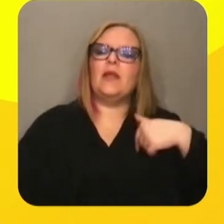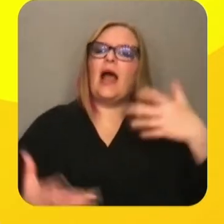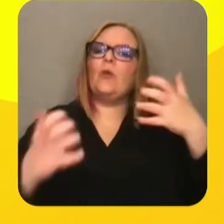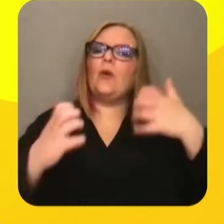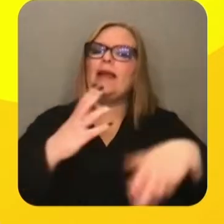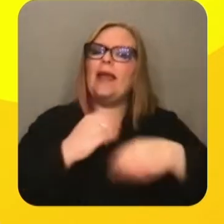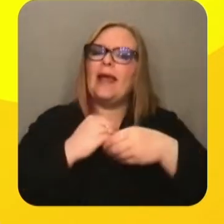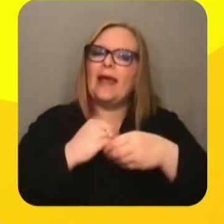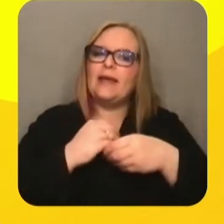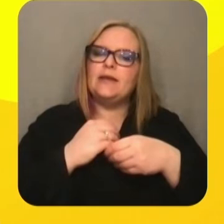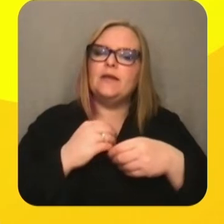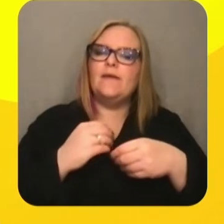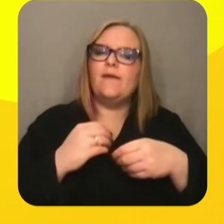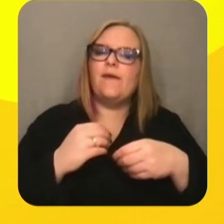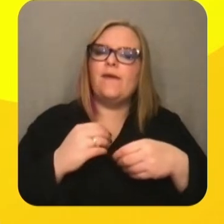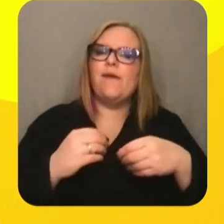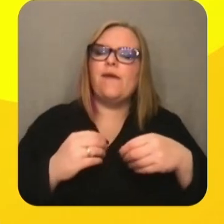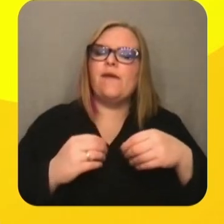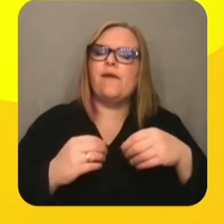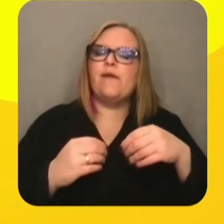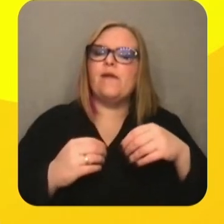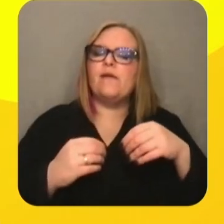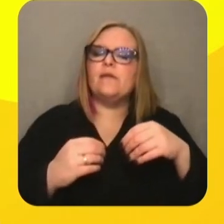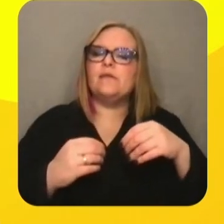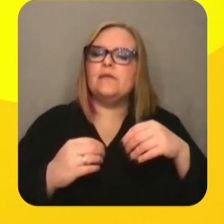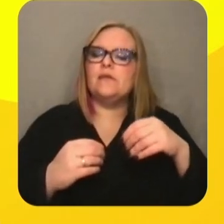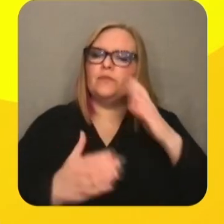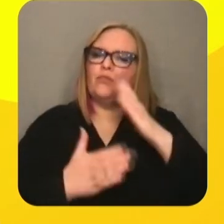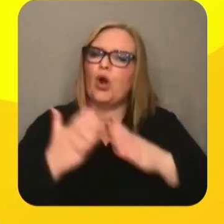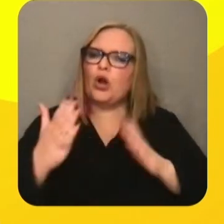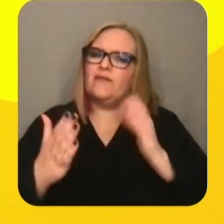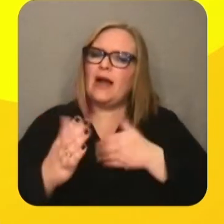I think the piece of this conversation is where you need to